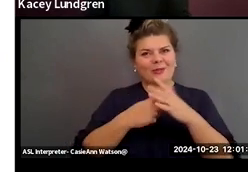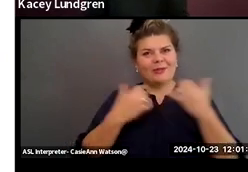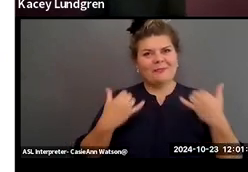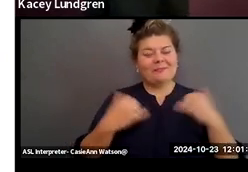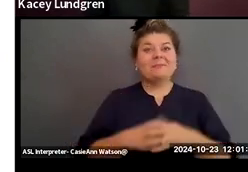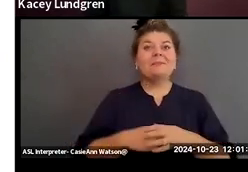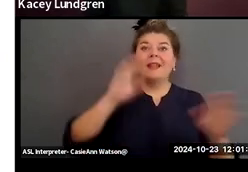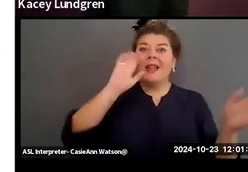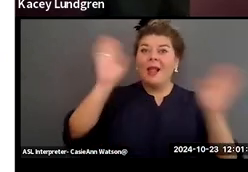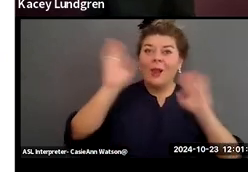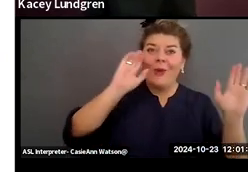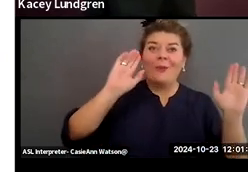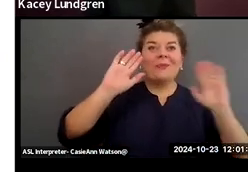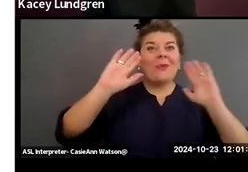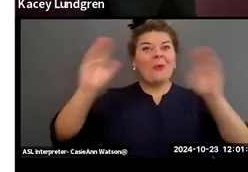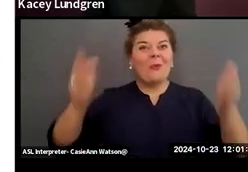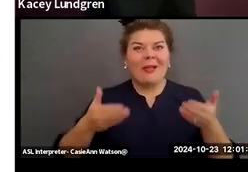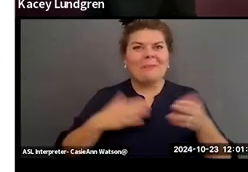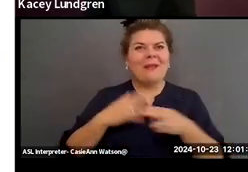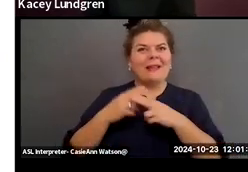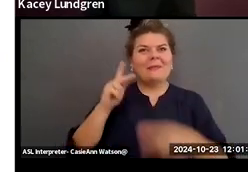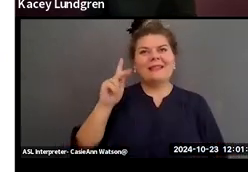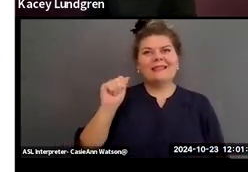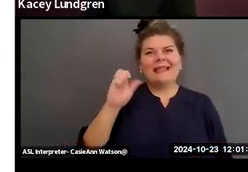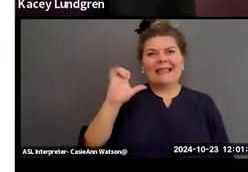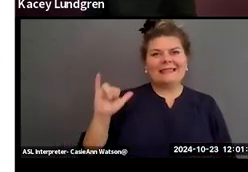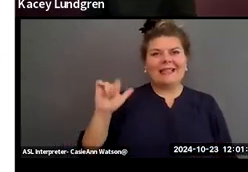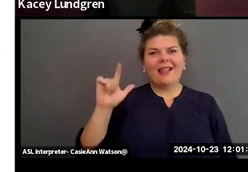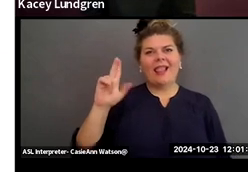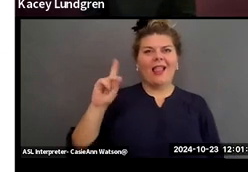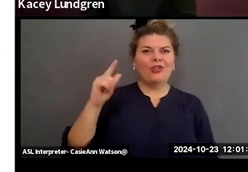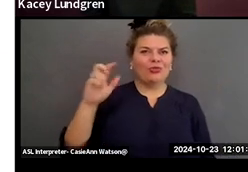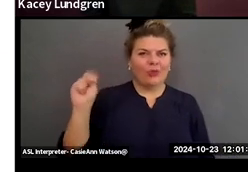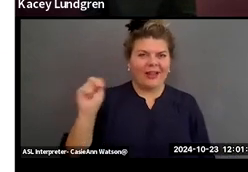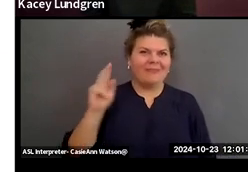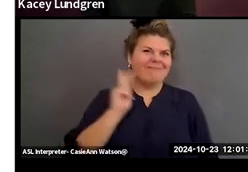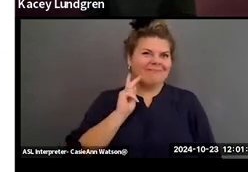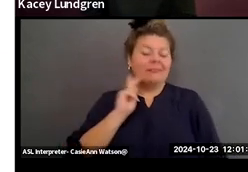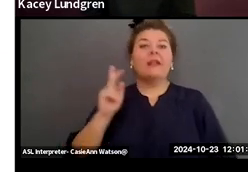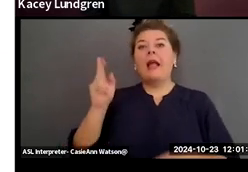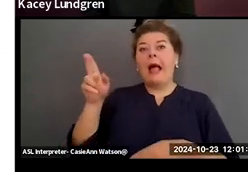Hello, welcome. My name is Kacey Lundgren. I am one of the ASL interpreters on staff here